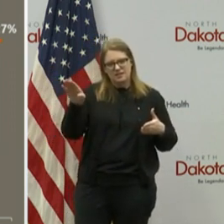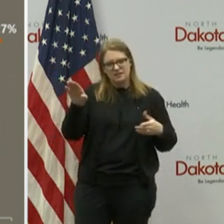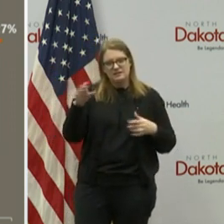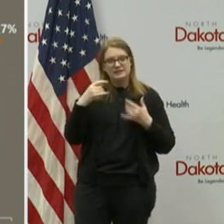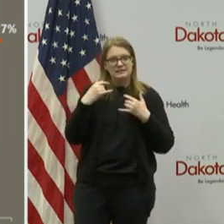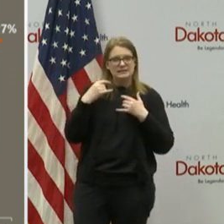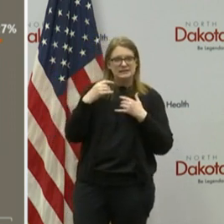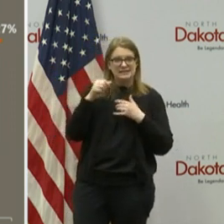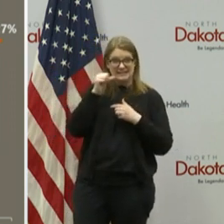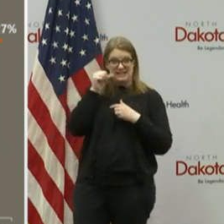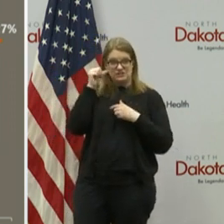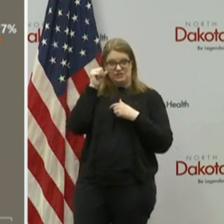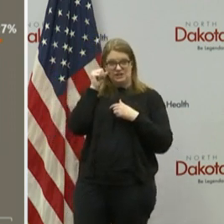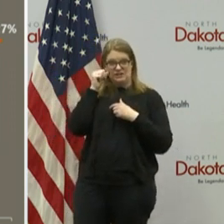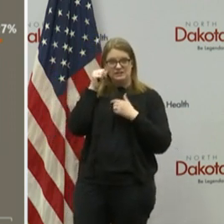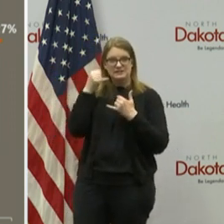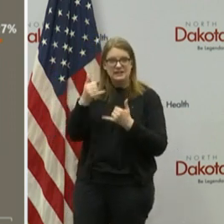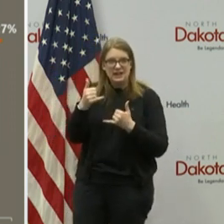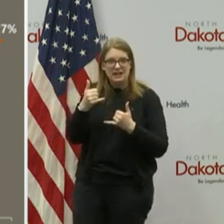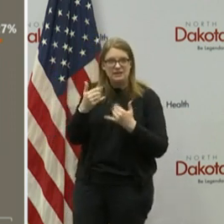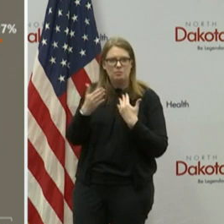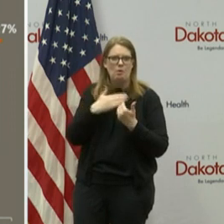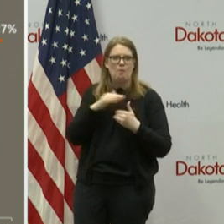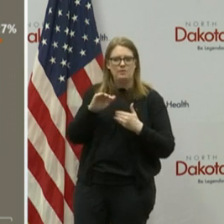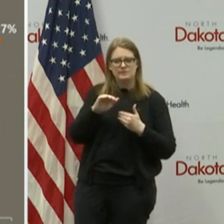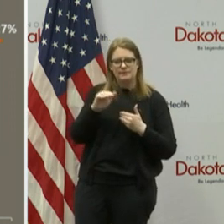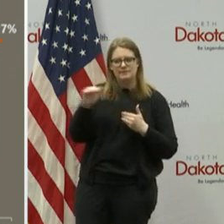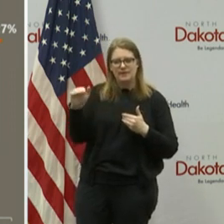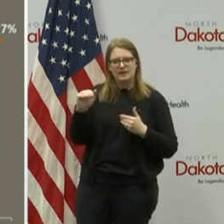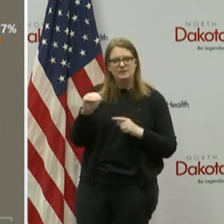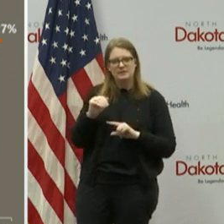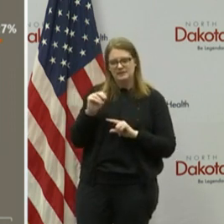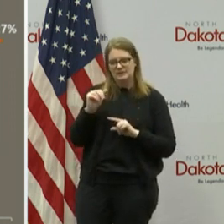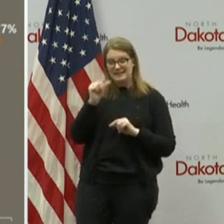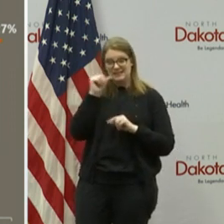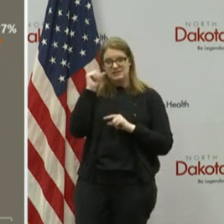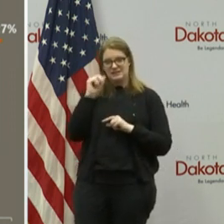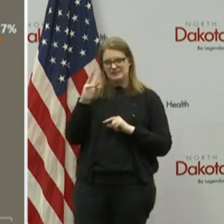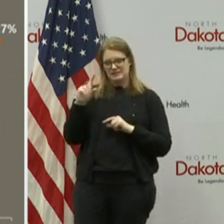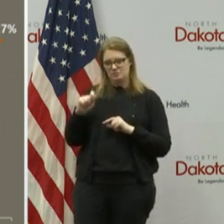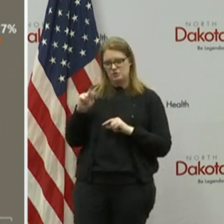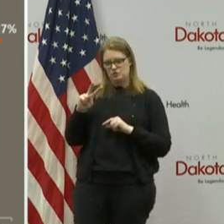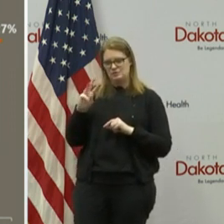DIRECTION OVER THE LAST WEEK, BUT FROM YESTERDAY TO TODAY WE